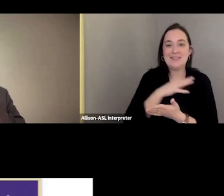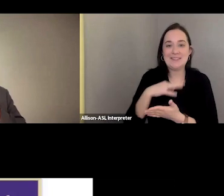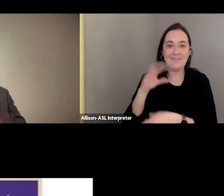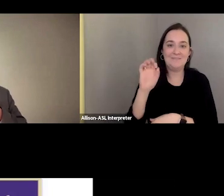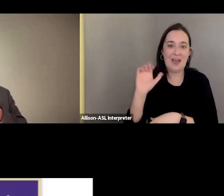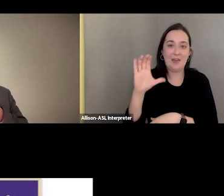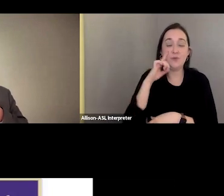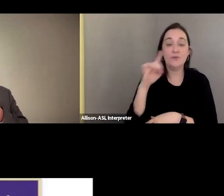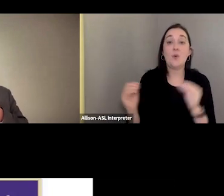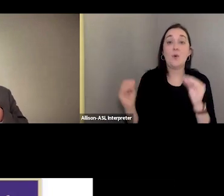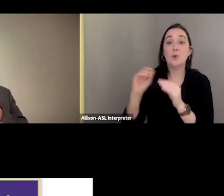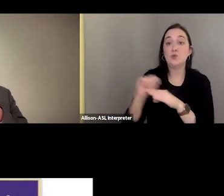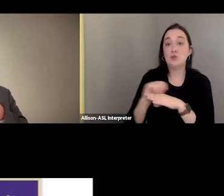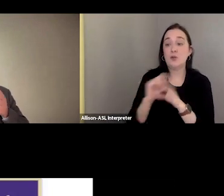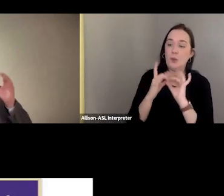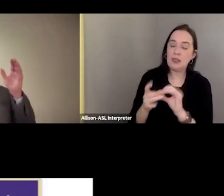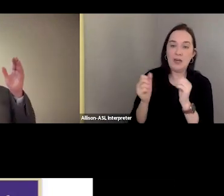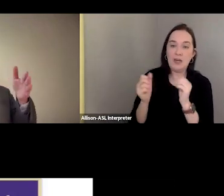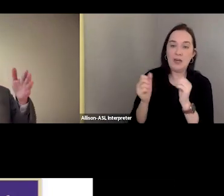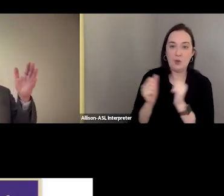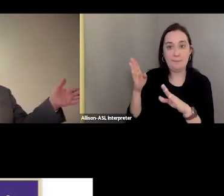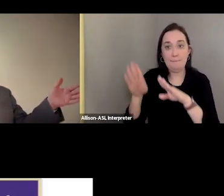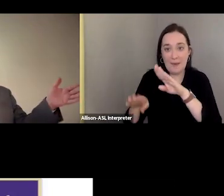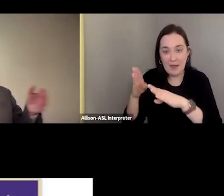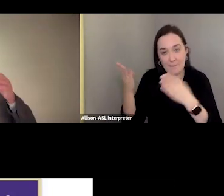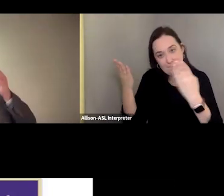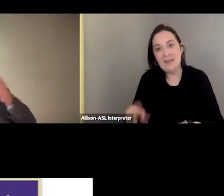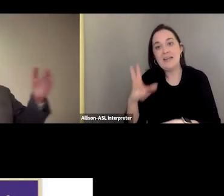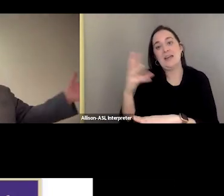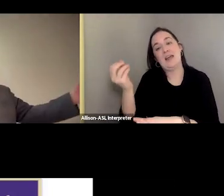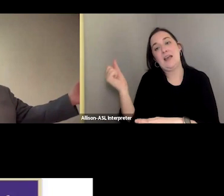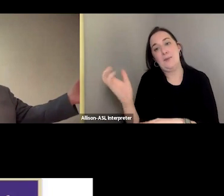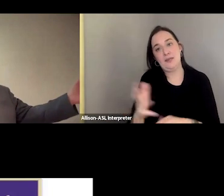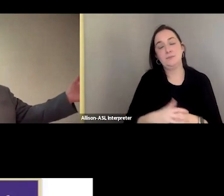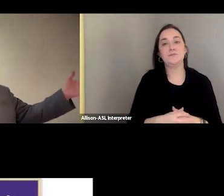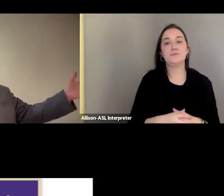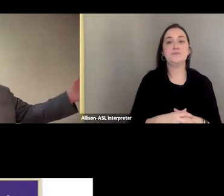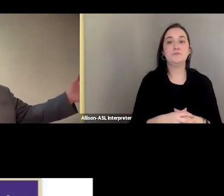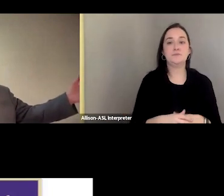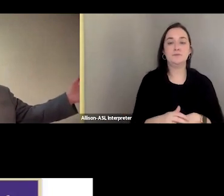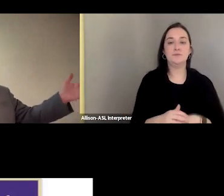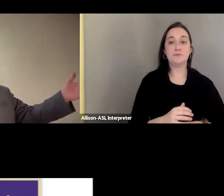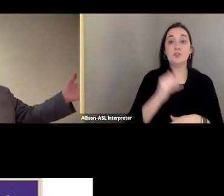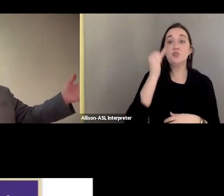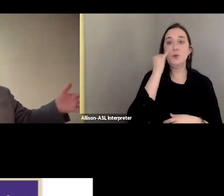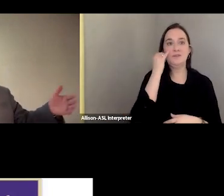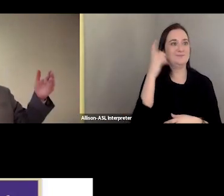in the area of gambling or sports betting within your existing program. So people who are already you're professionals who do this work.